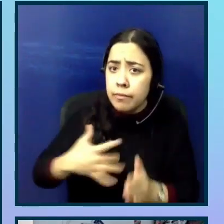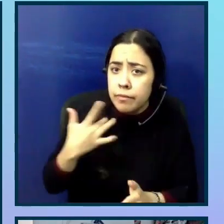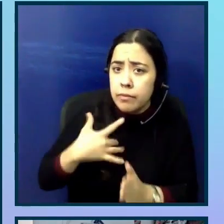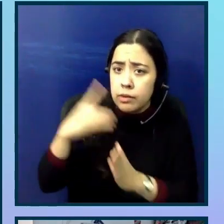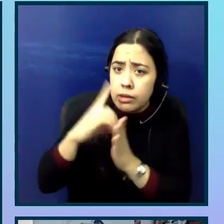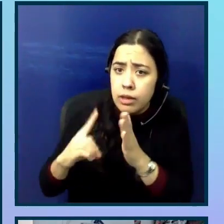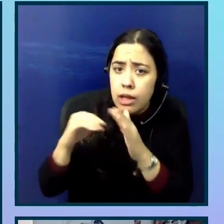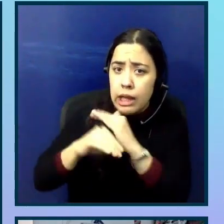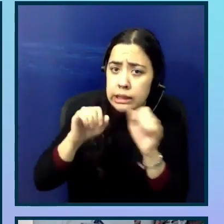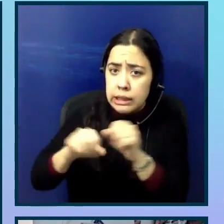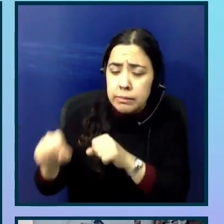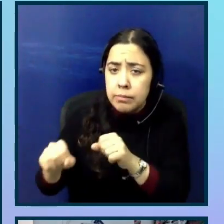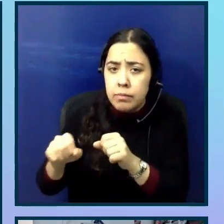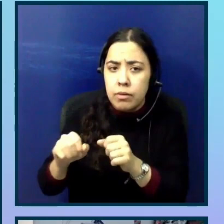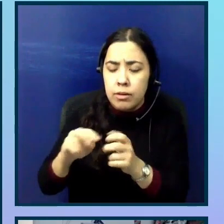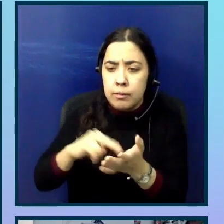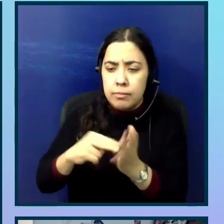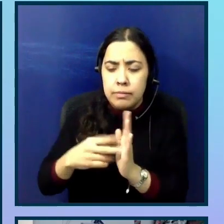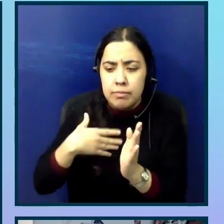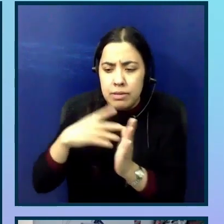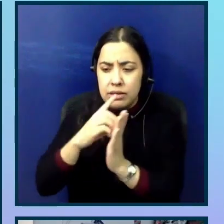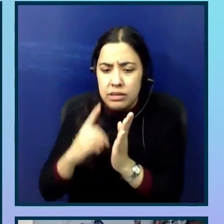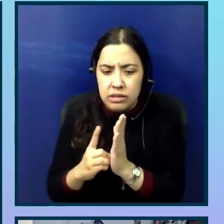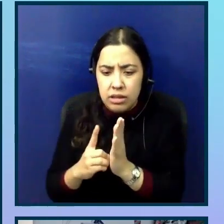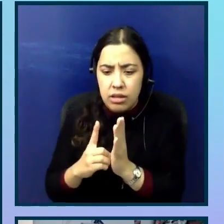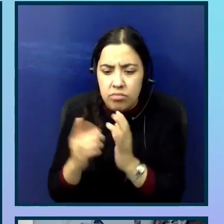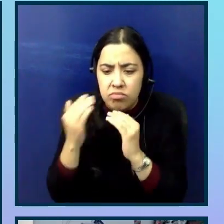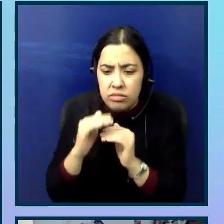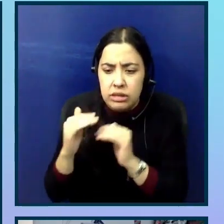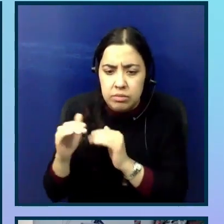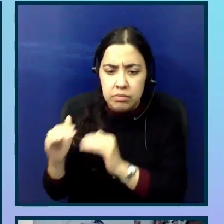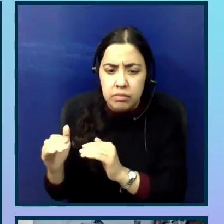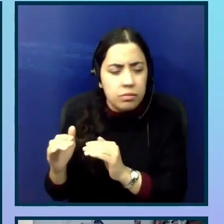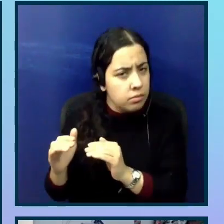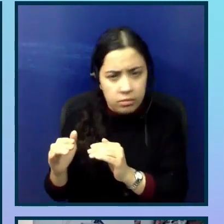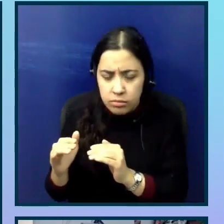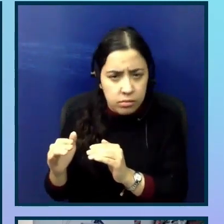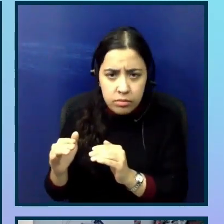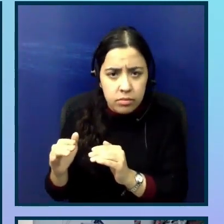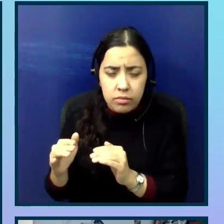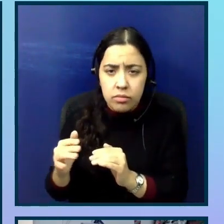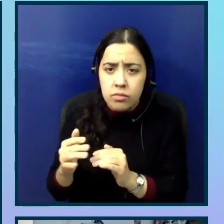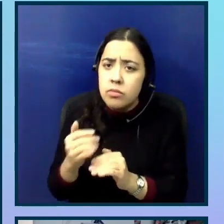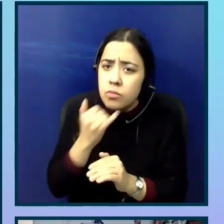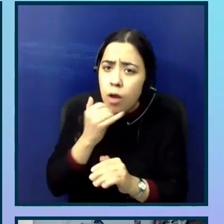restricts their ability to design and be wildly creative, but this really isn't true.